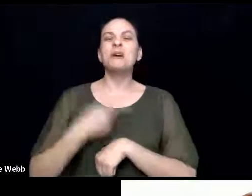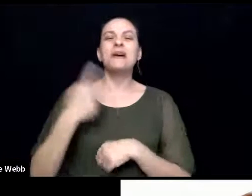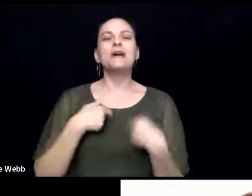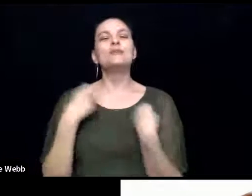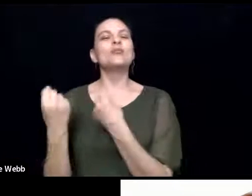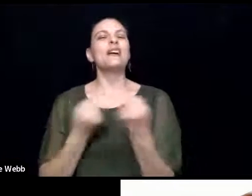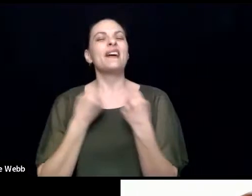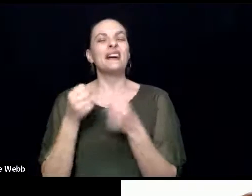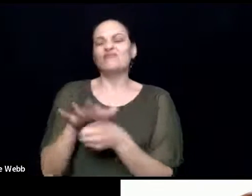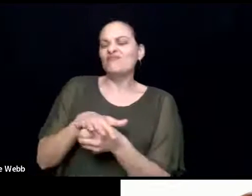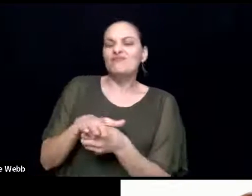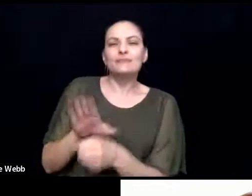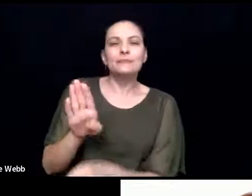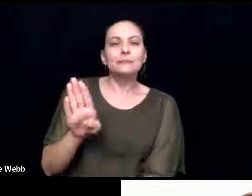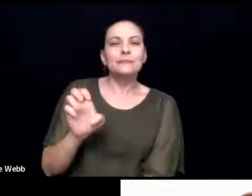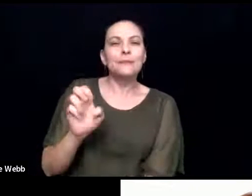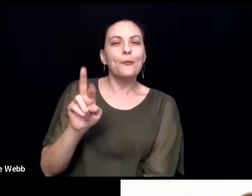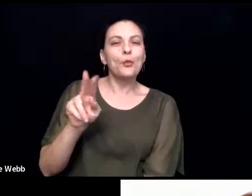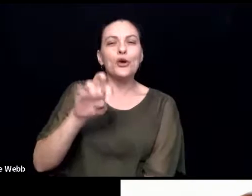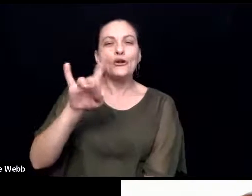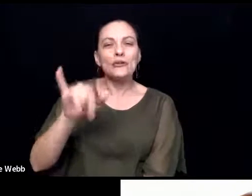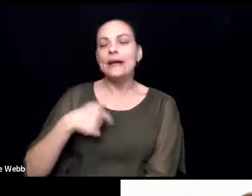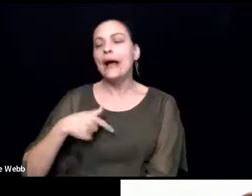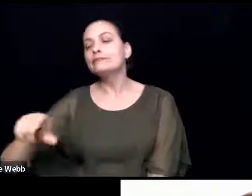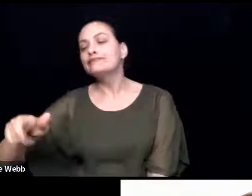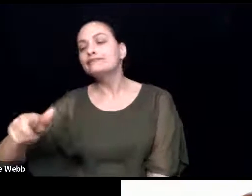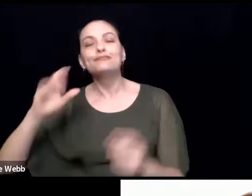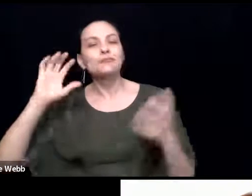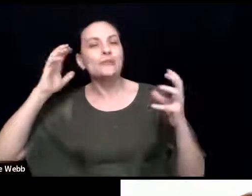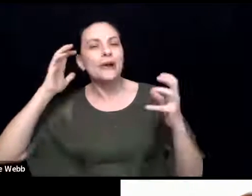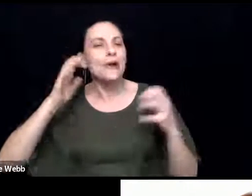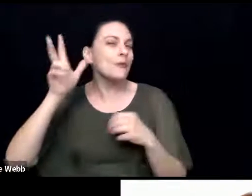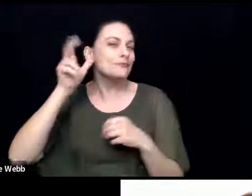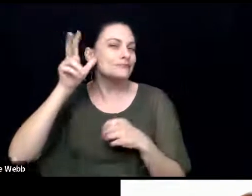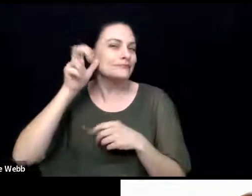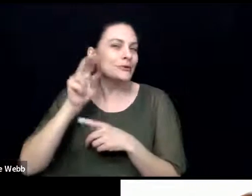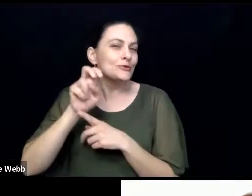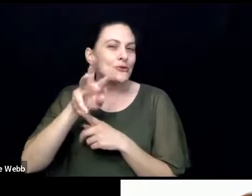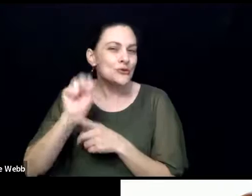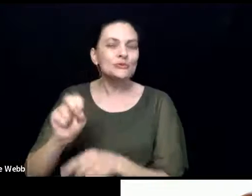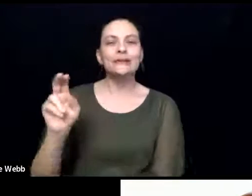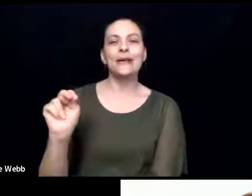story talking about the fact it didn't matter what your income level, how educated you were, if you